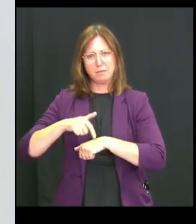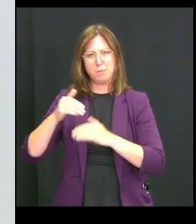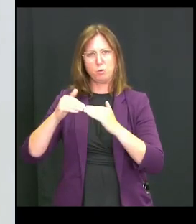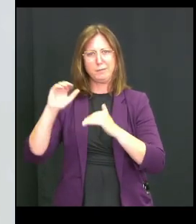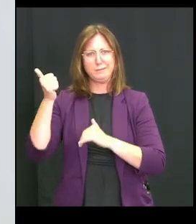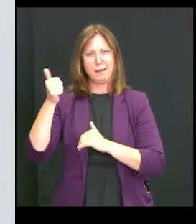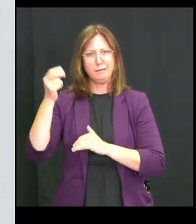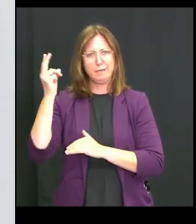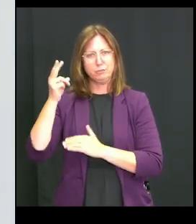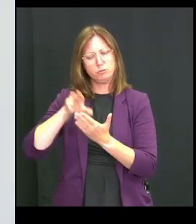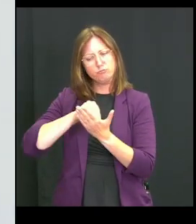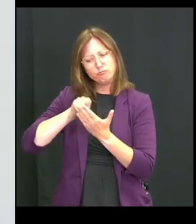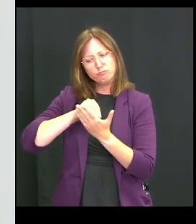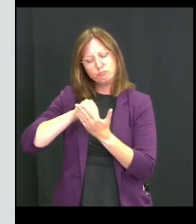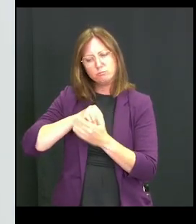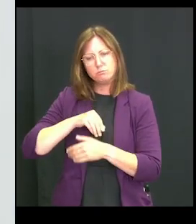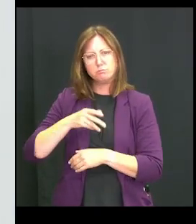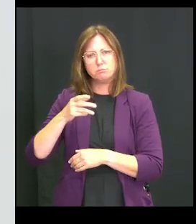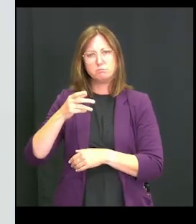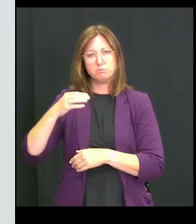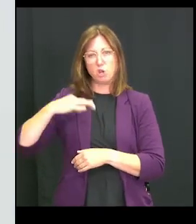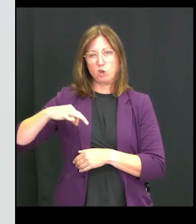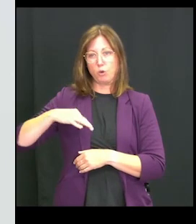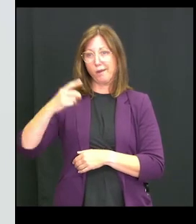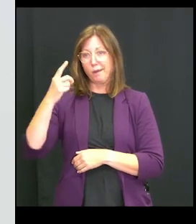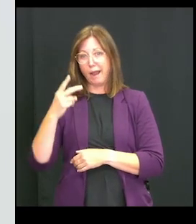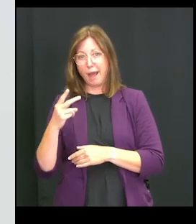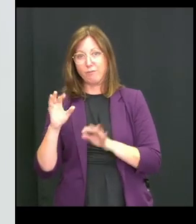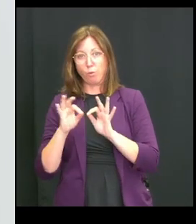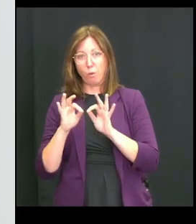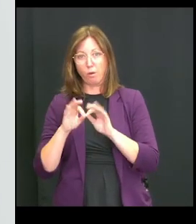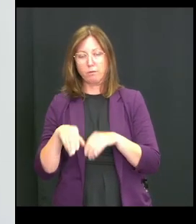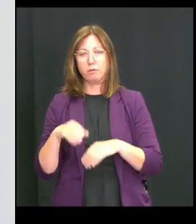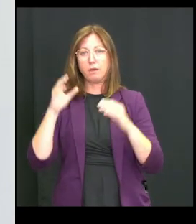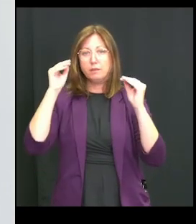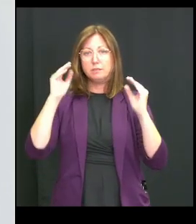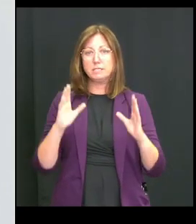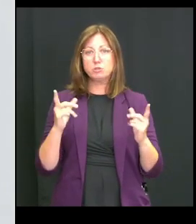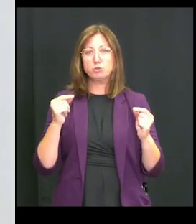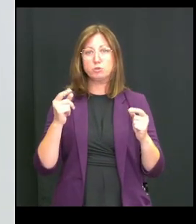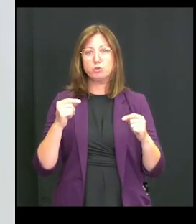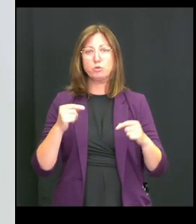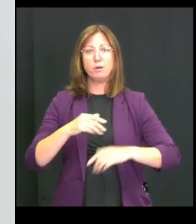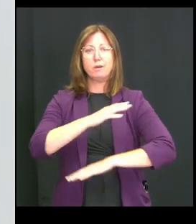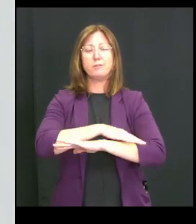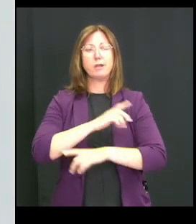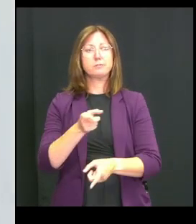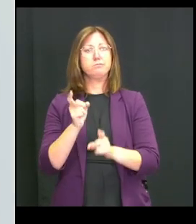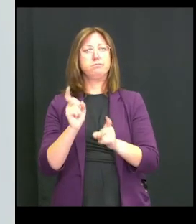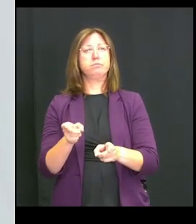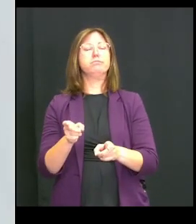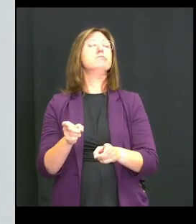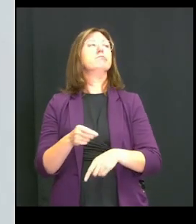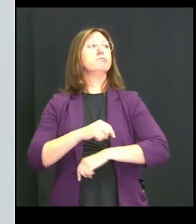A half-credit course, the teacher put his shoes on the table, gave us a reading and that was it.